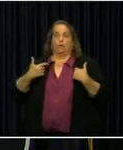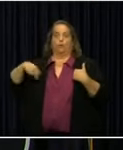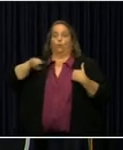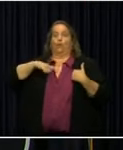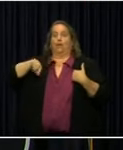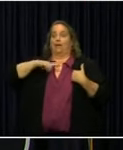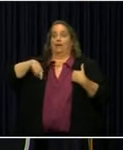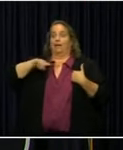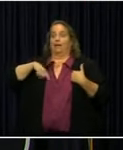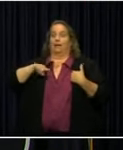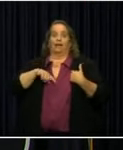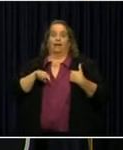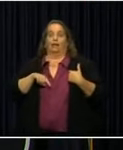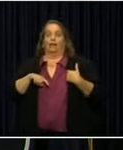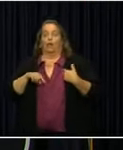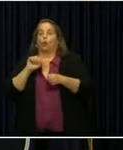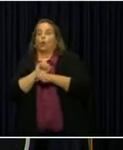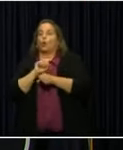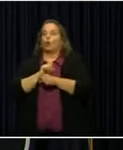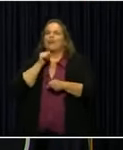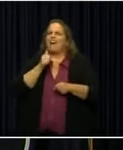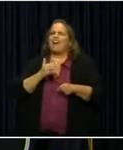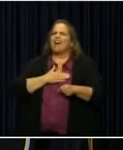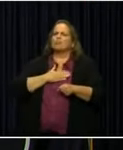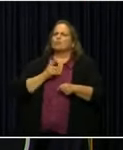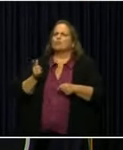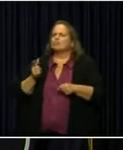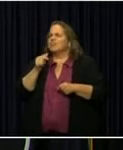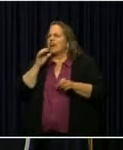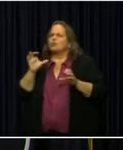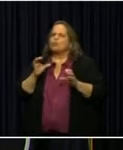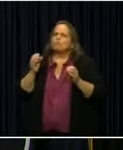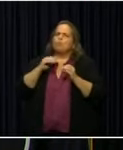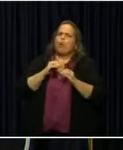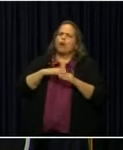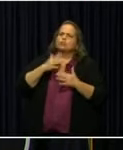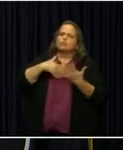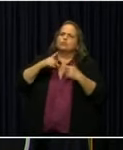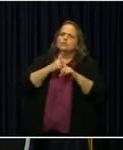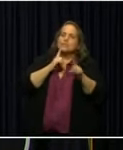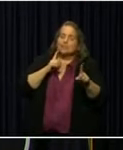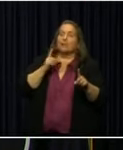THEN THE REOPENING WILL BE WILL BE GRADUAL. AS WE'VE SHOWN YOU, THERE ARE